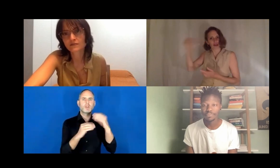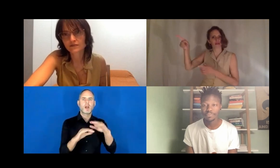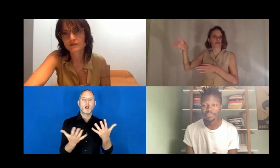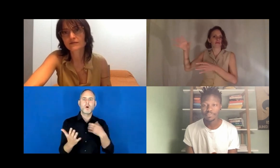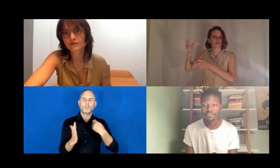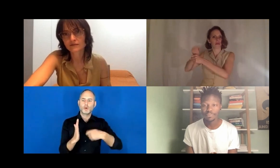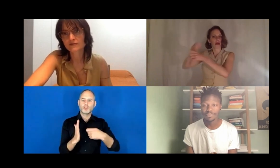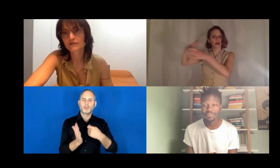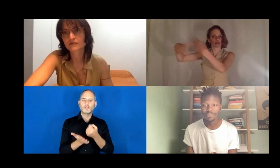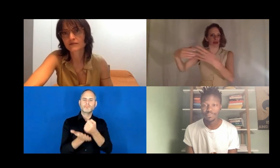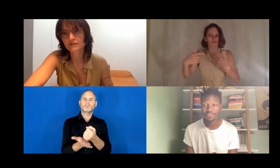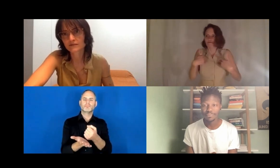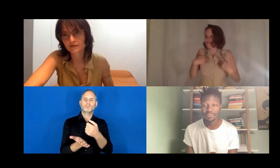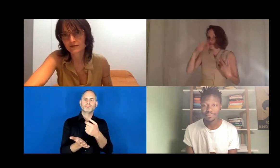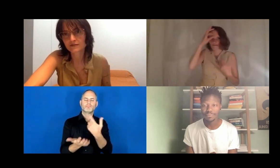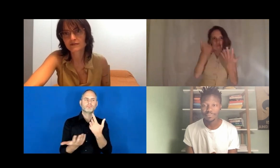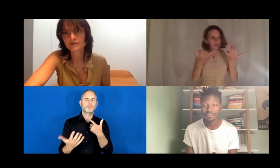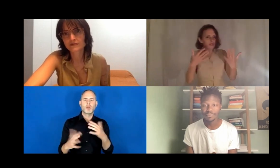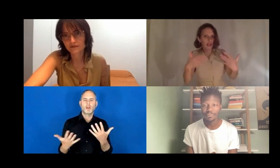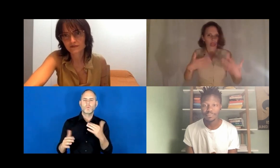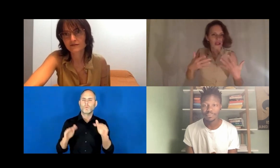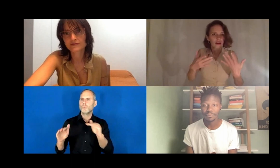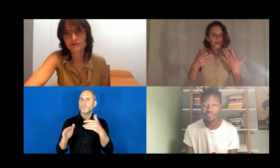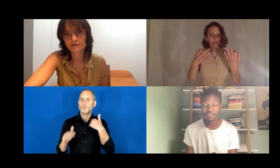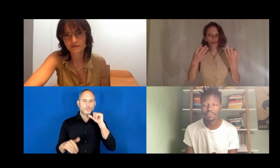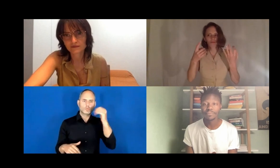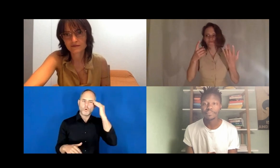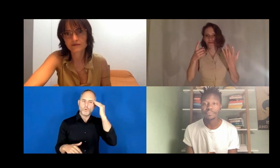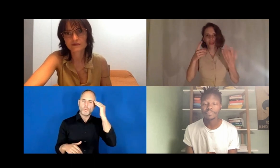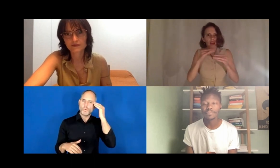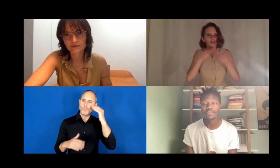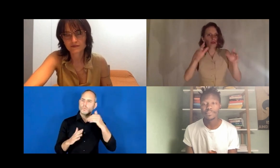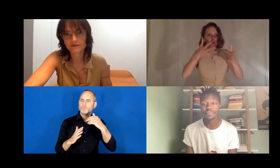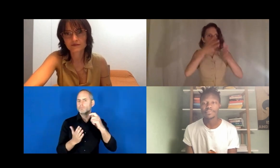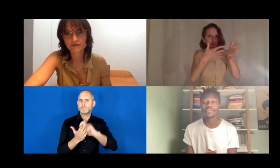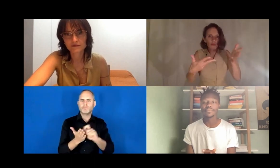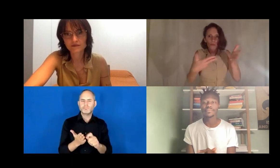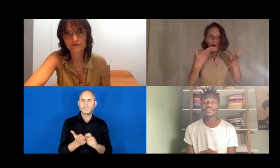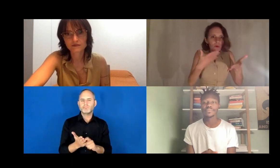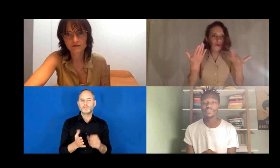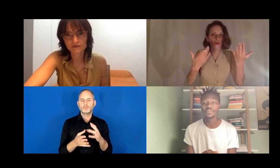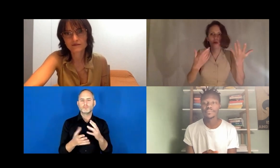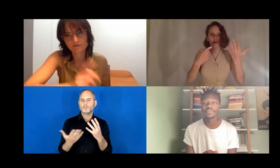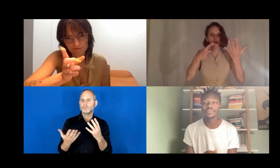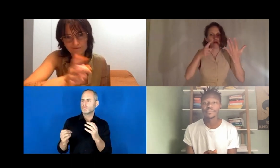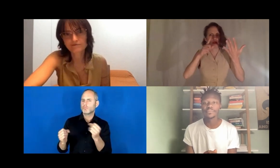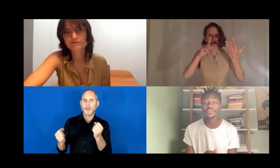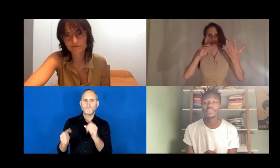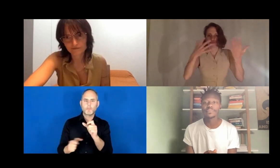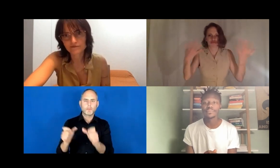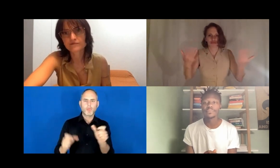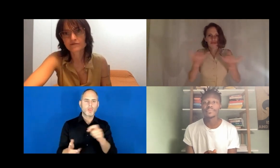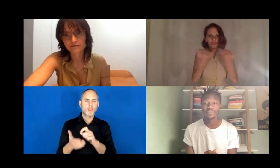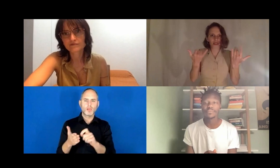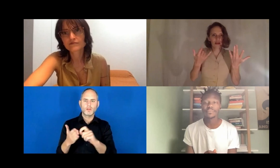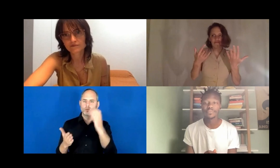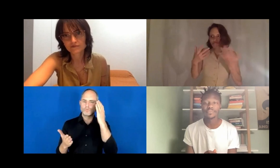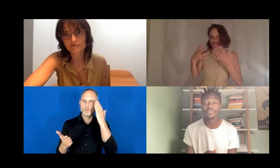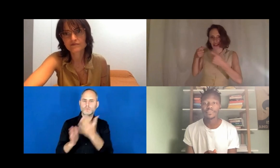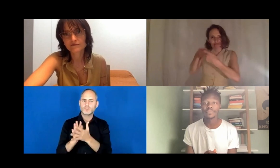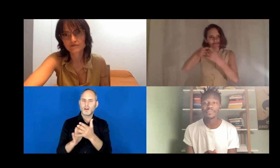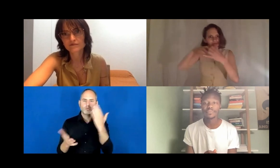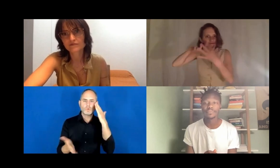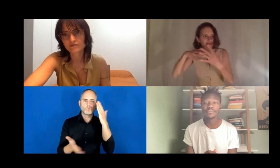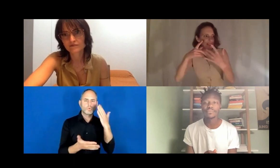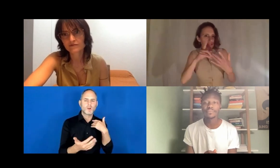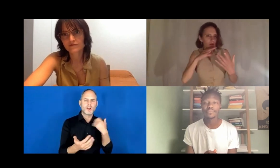I had no idea how I get a residency or get a stipend. And I didn't have a network.